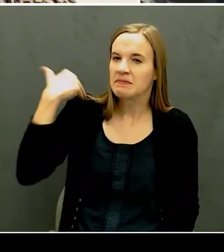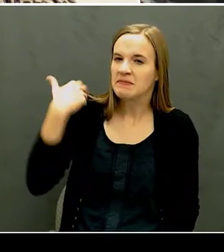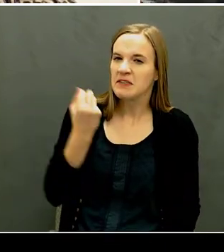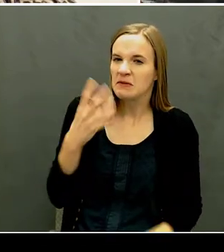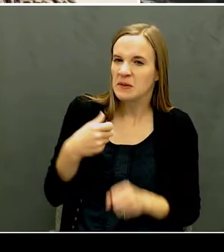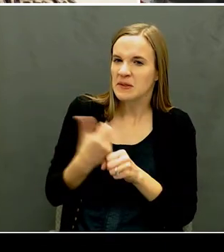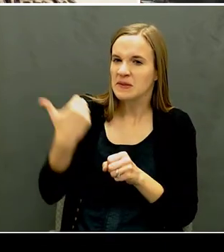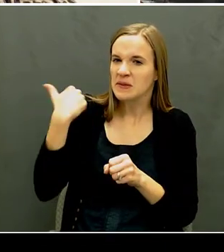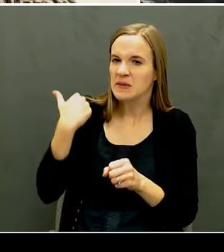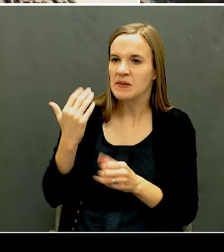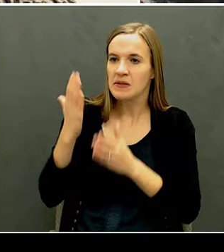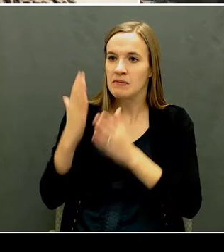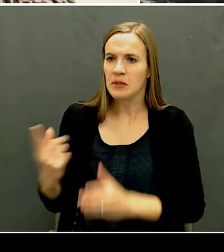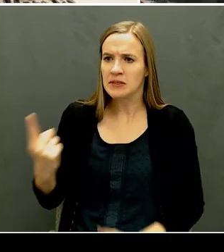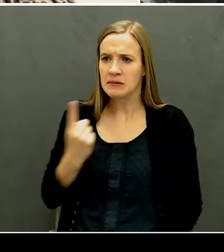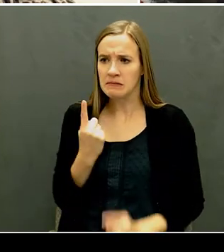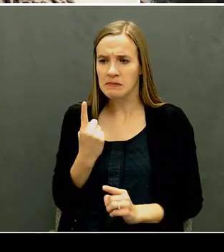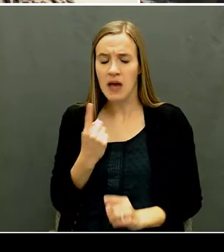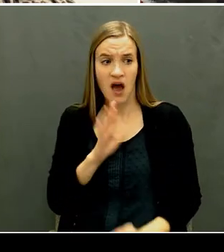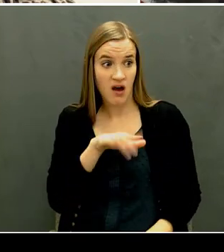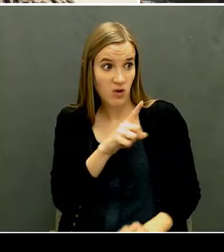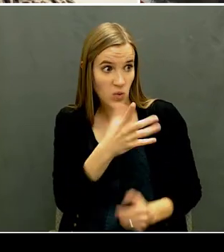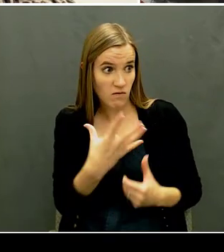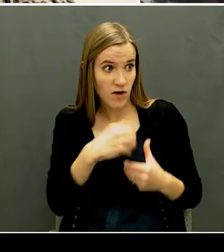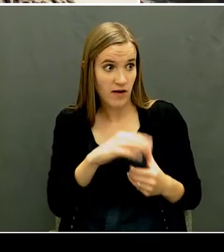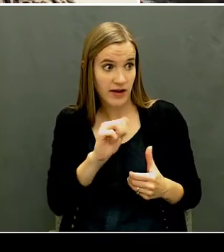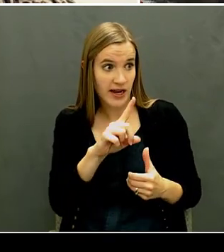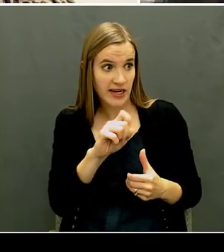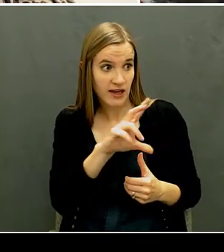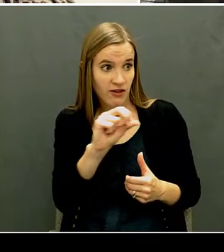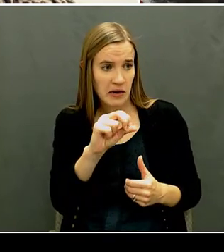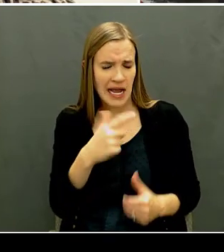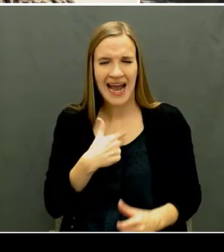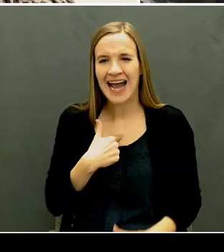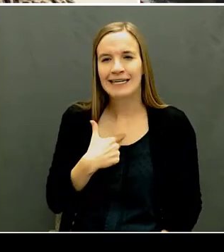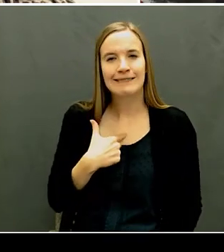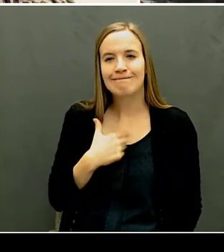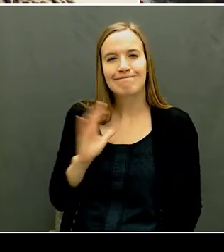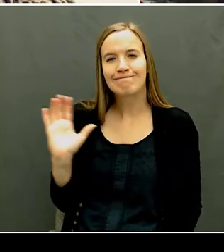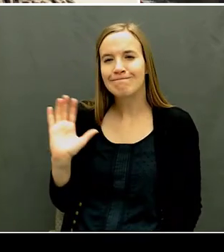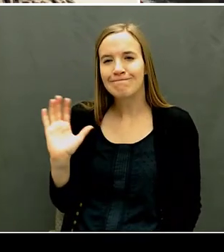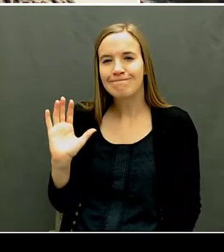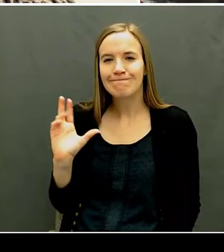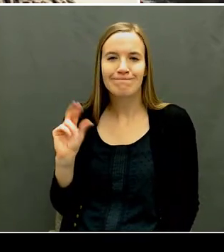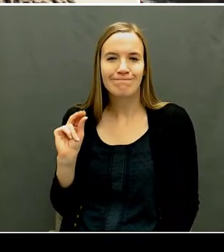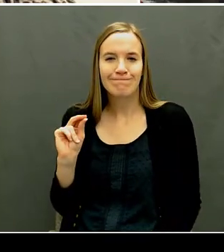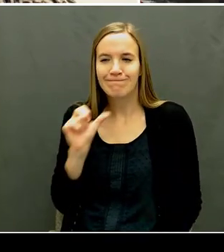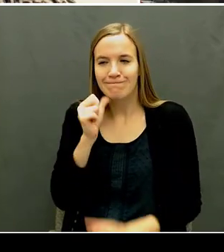ADA 30? And I said, I really don't think I need to be I'm happy to answer questions about what we